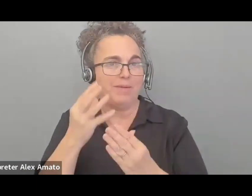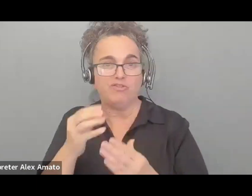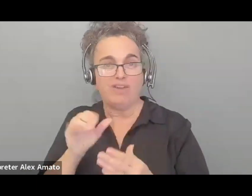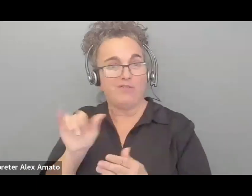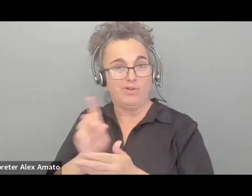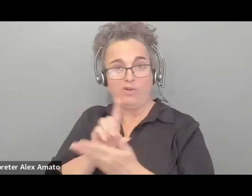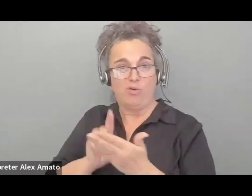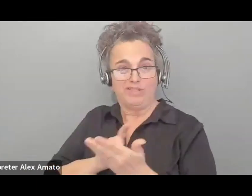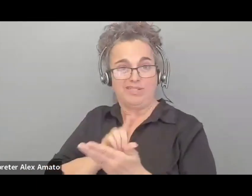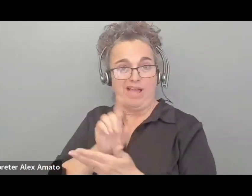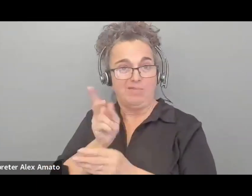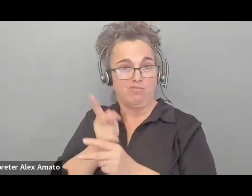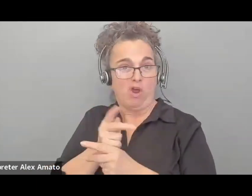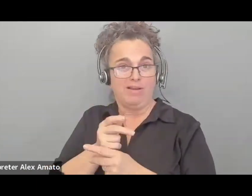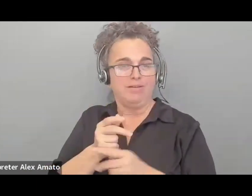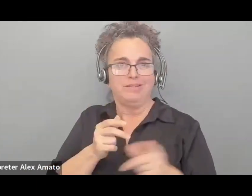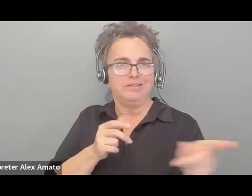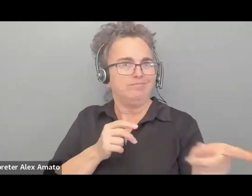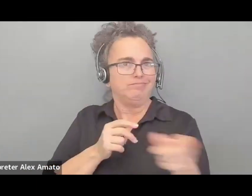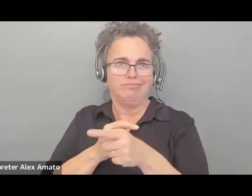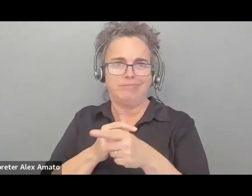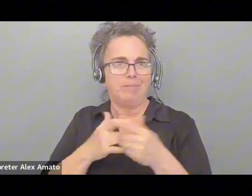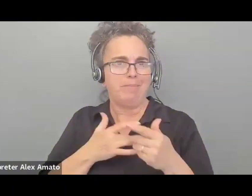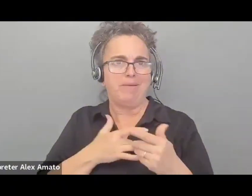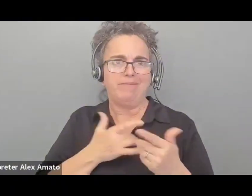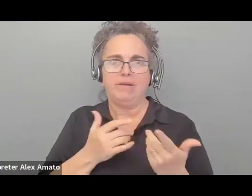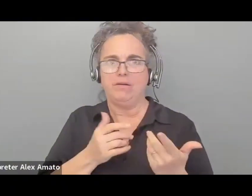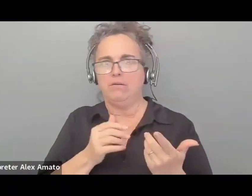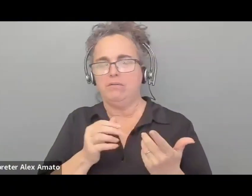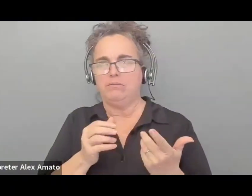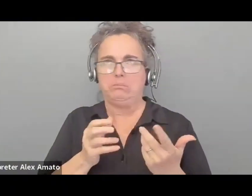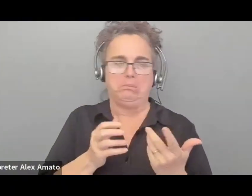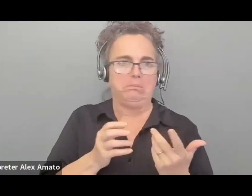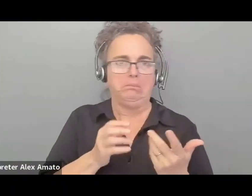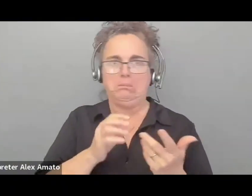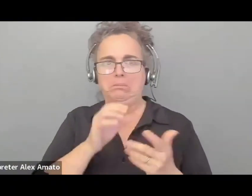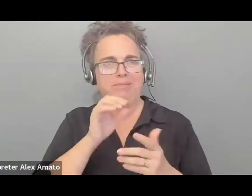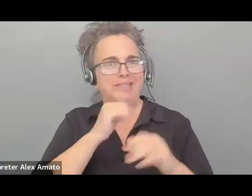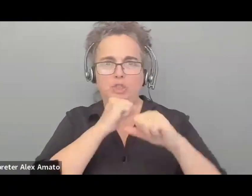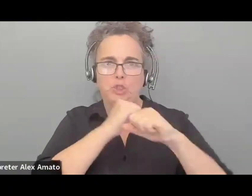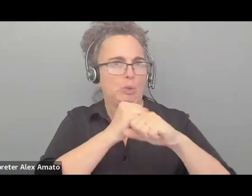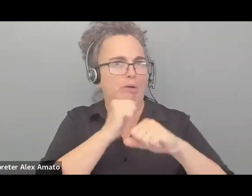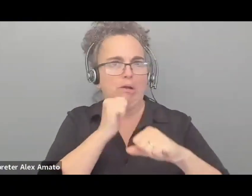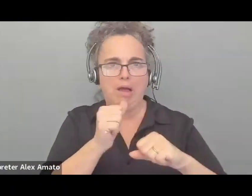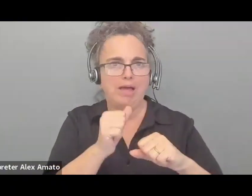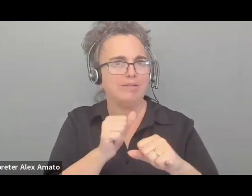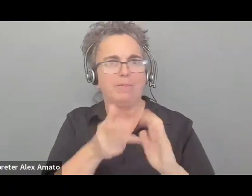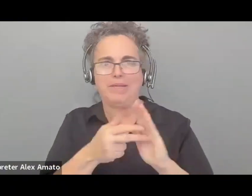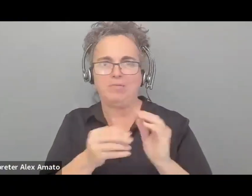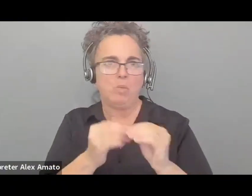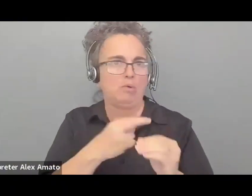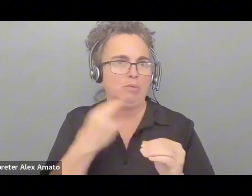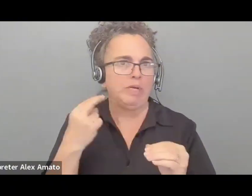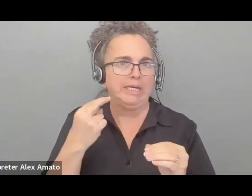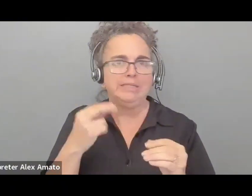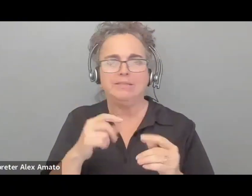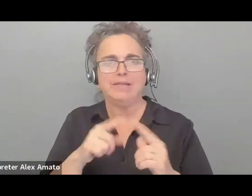to insecure workarounds, exposing the organization to vulnerabilities. And so the case to be made is that incorporating insights from people